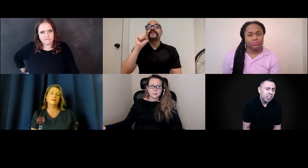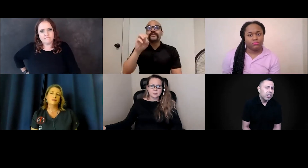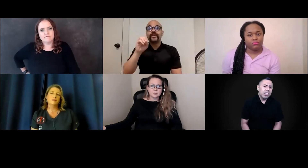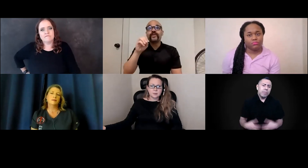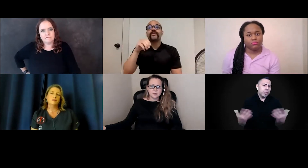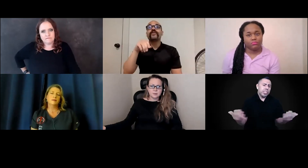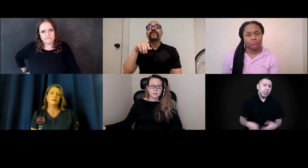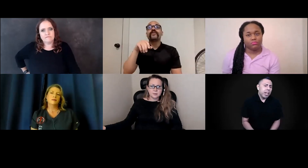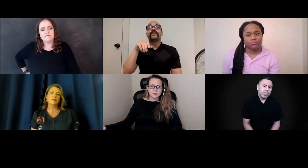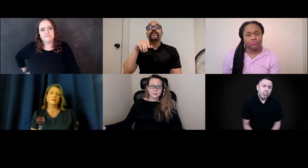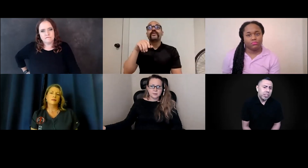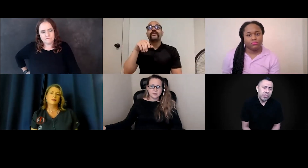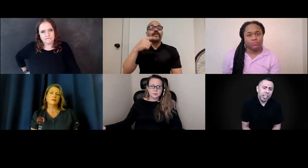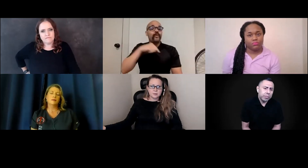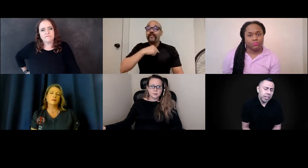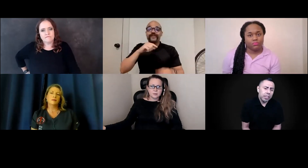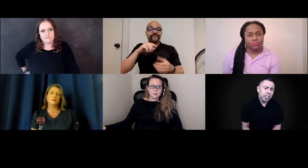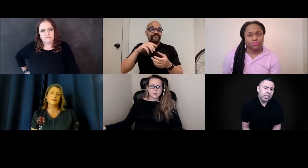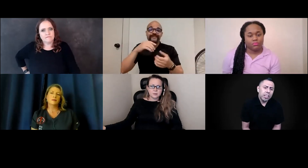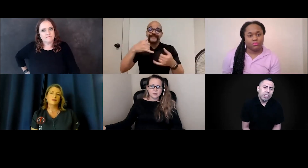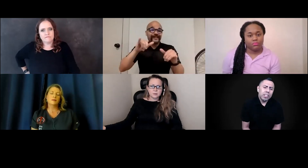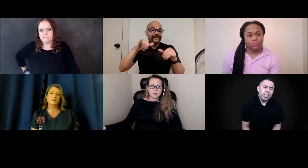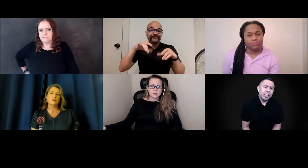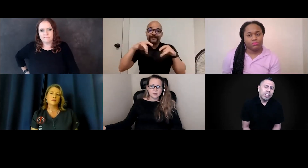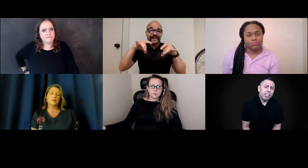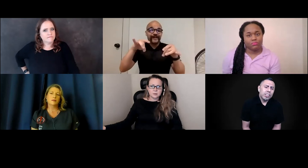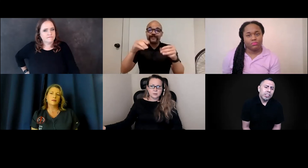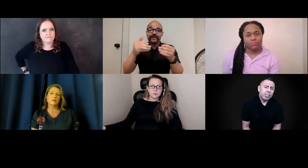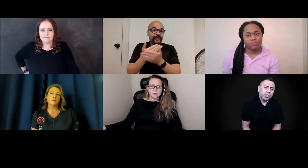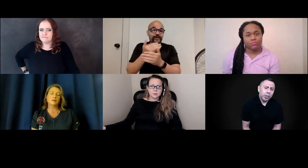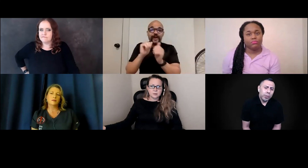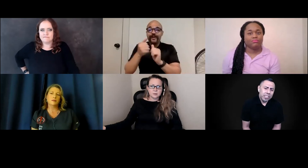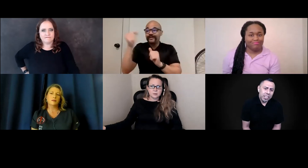technology, some folks just don't have those skills developed yet.